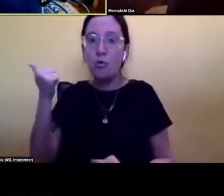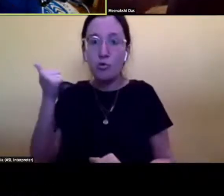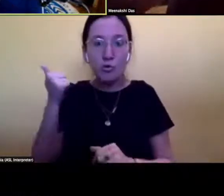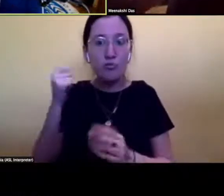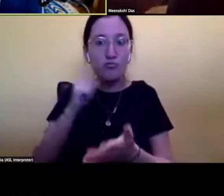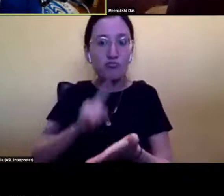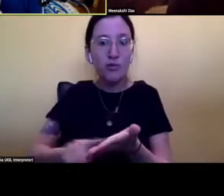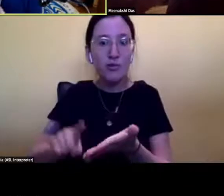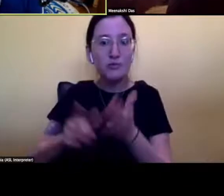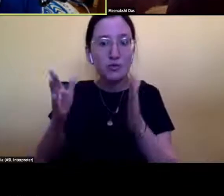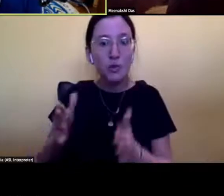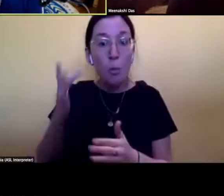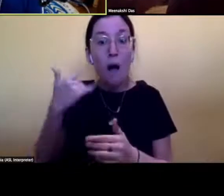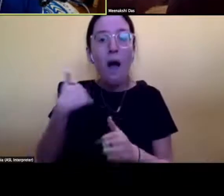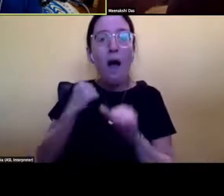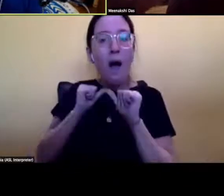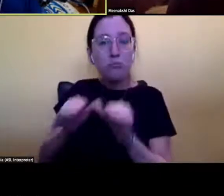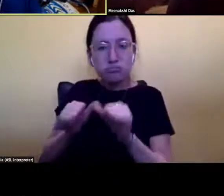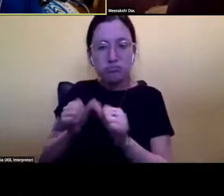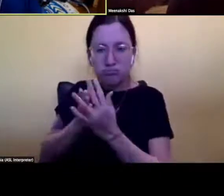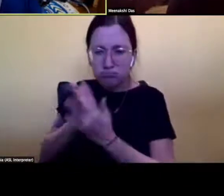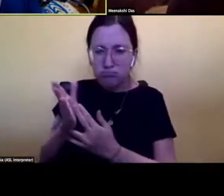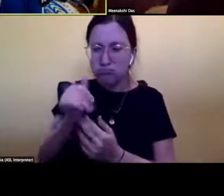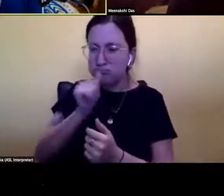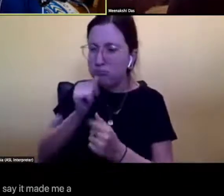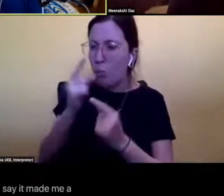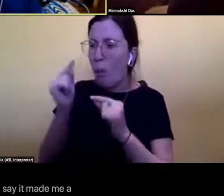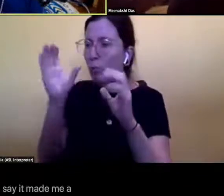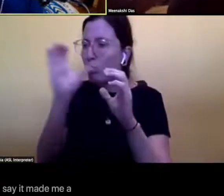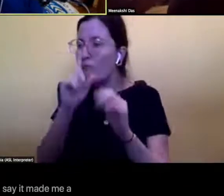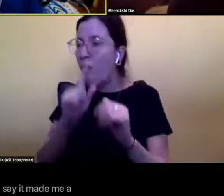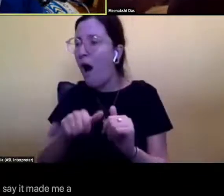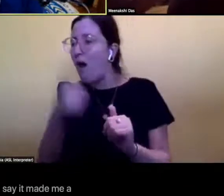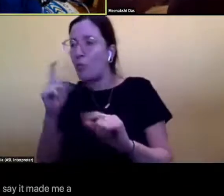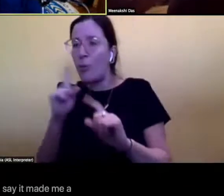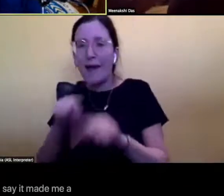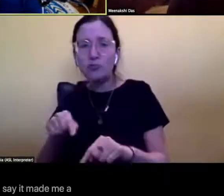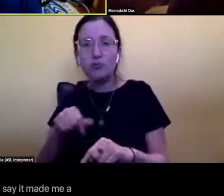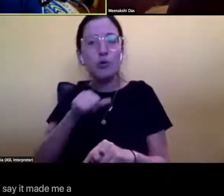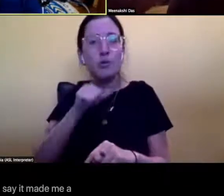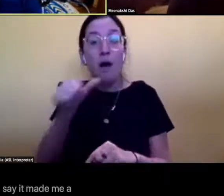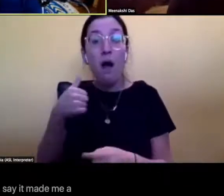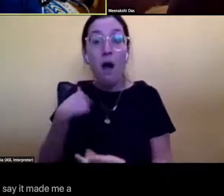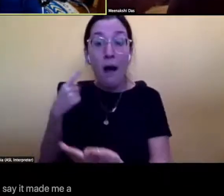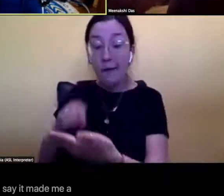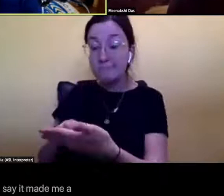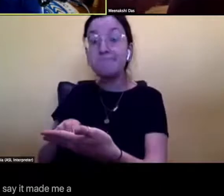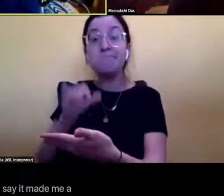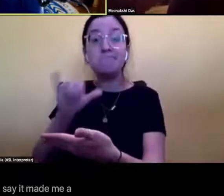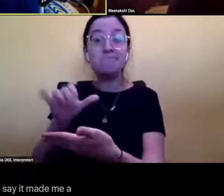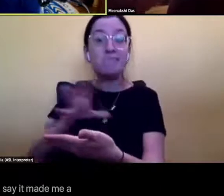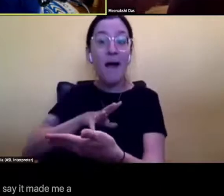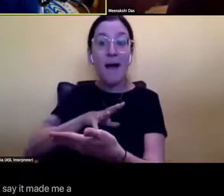continue looking, thinking outside of the box looking for other answers. Overall I would say